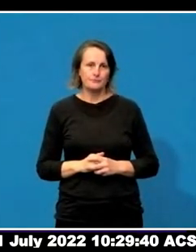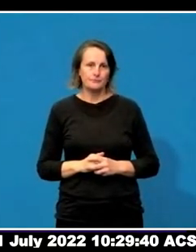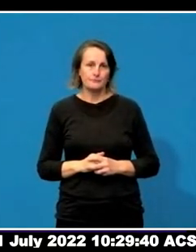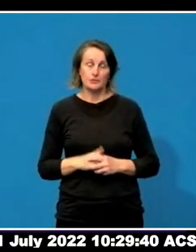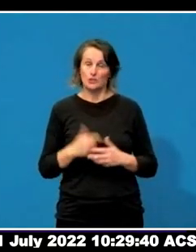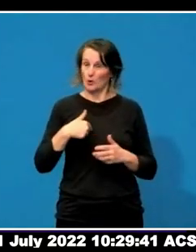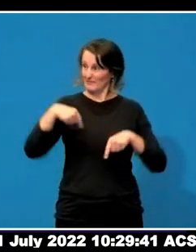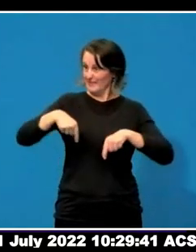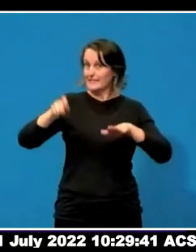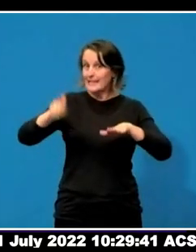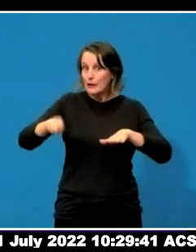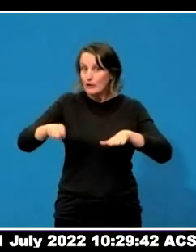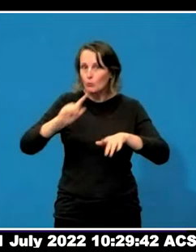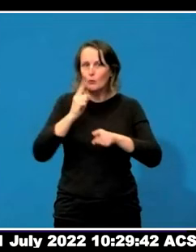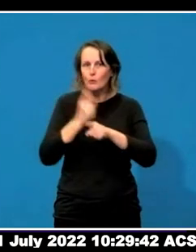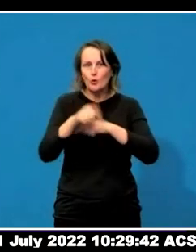being put to optimum advantage.